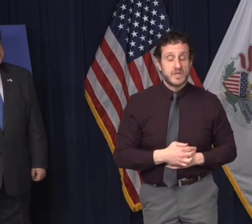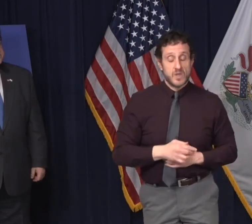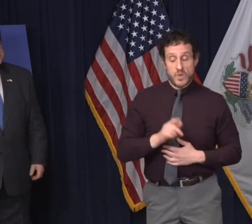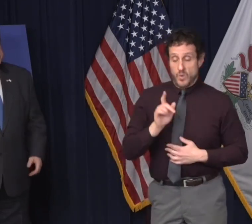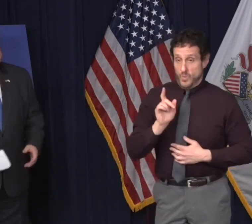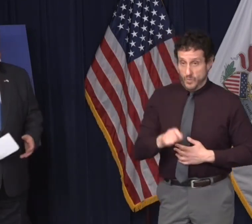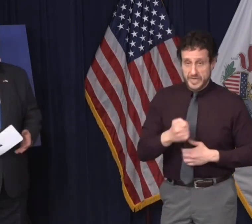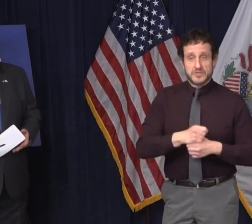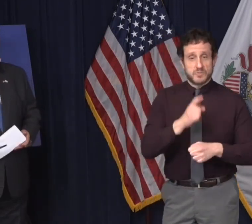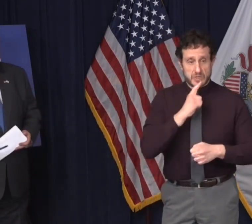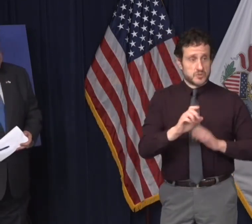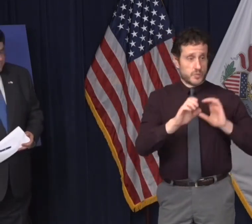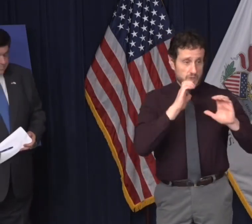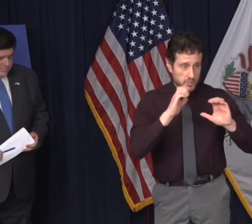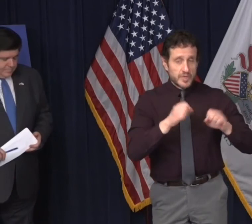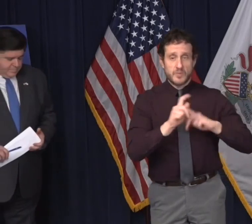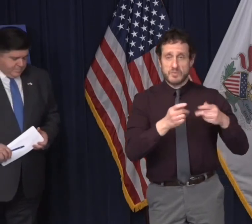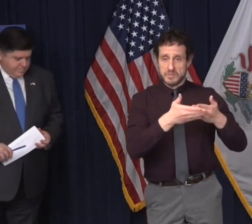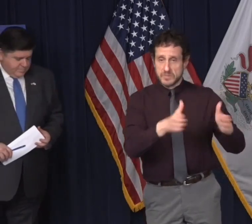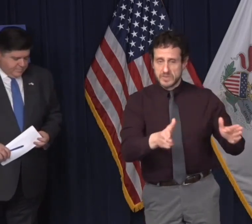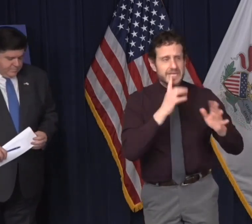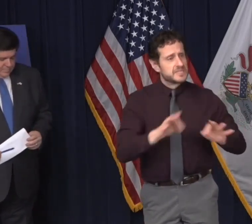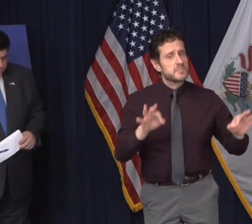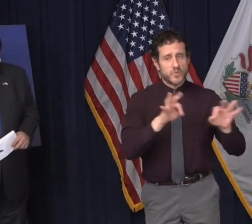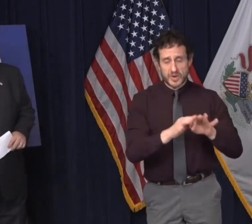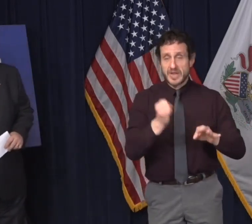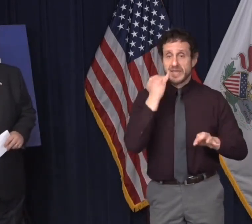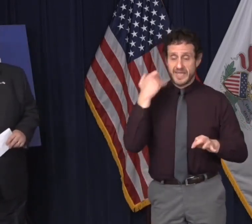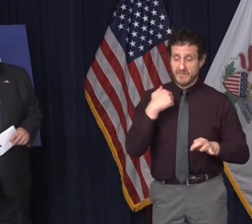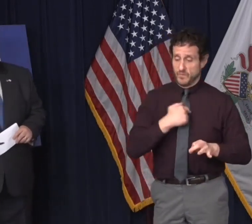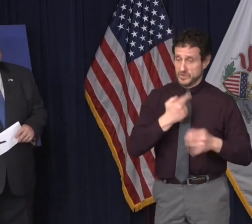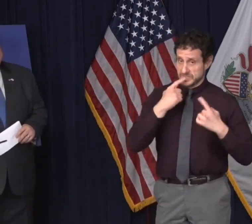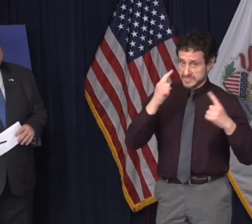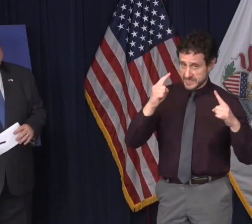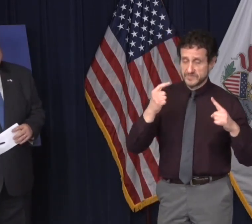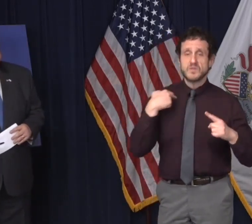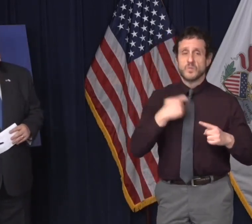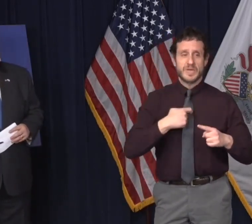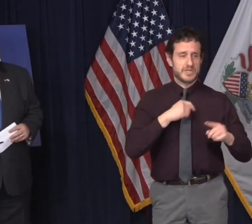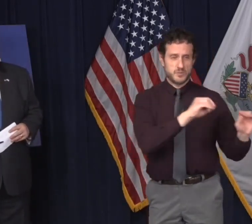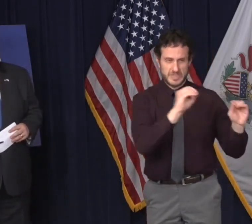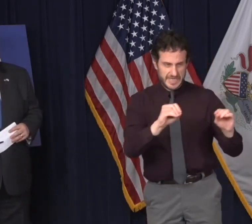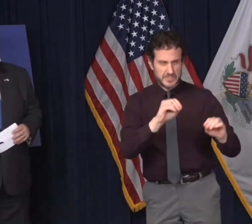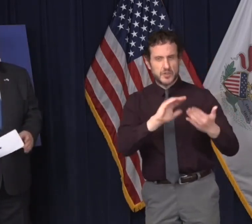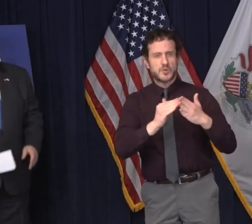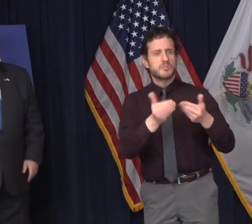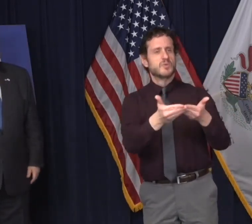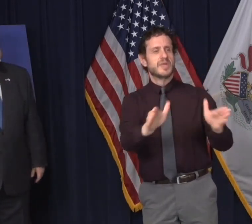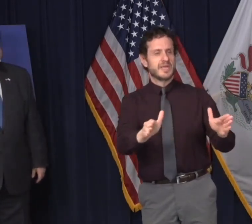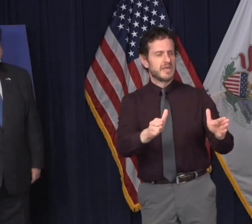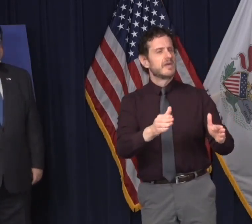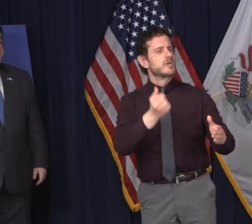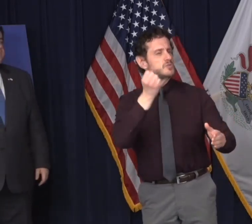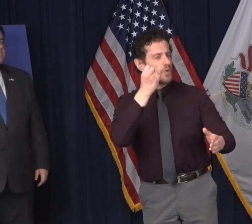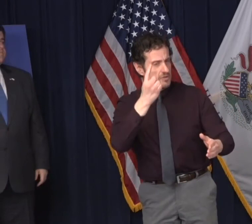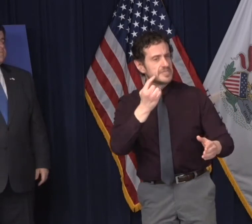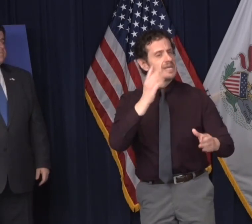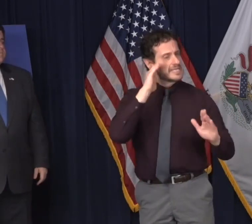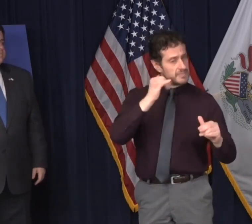TRACING? WELL, COMMUNICATION OF THE PUBLIC IS ESSENTIAL. TO BE SUCCESSFUL, A COMMUNITY WILL NEED PUBLIC AWARENESS AND